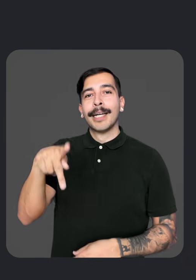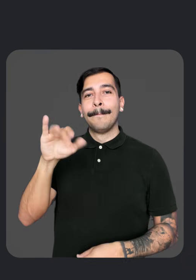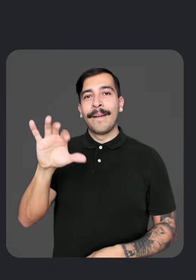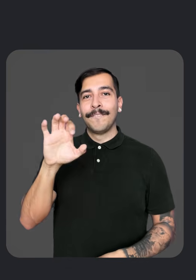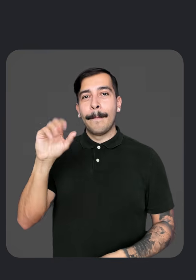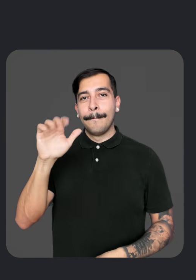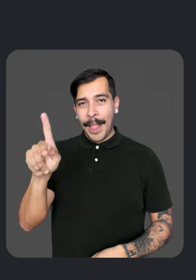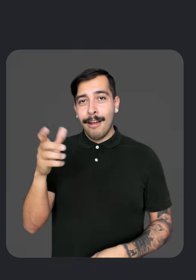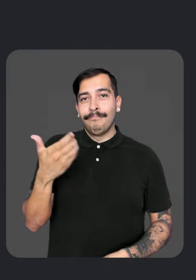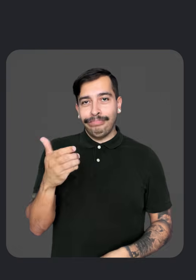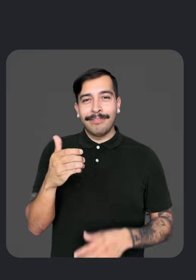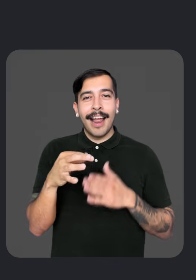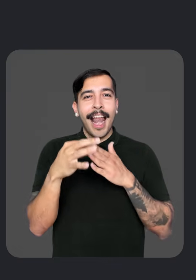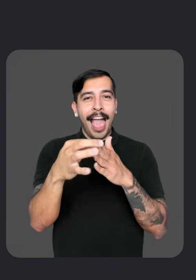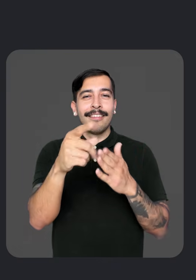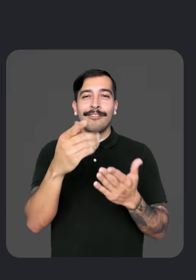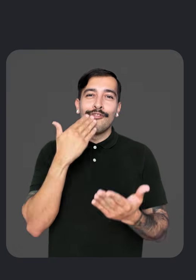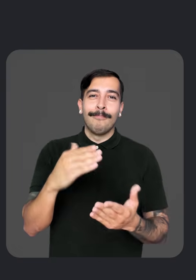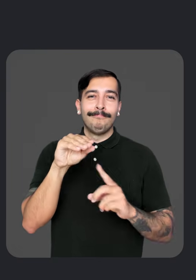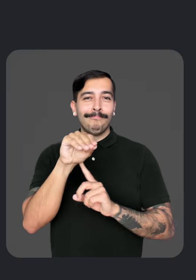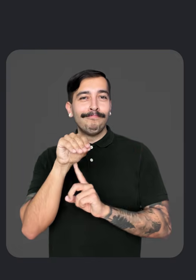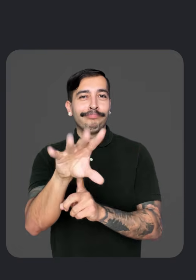such as vibrations, to guide users to a great shot.